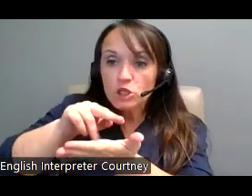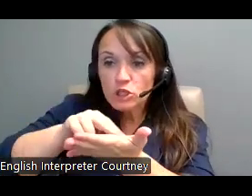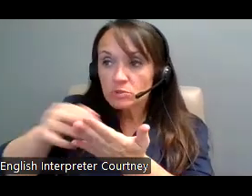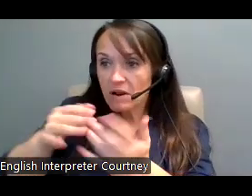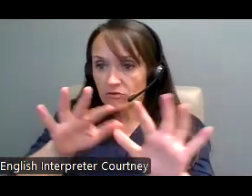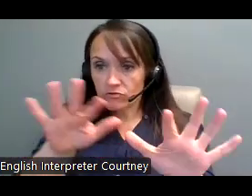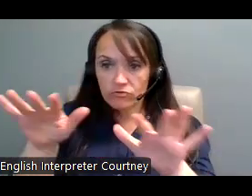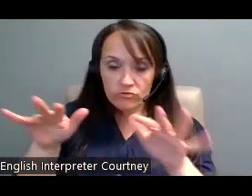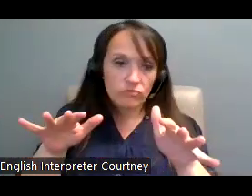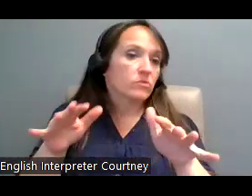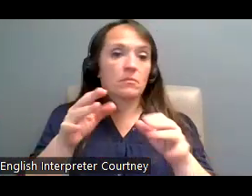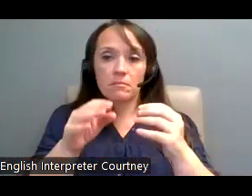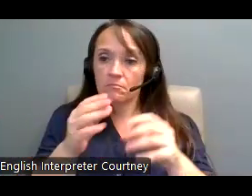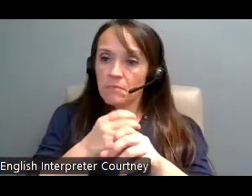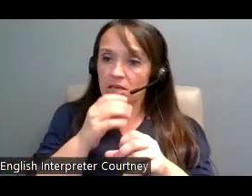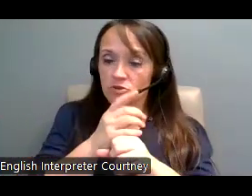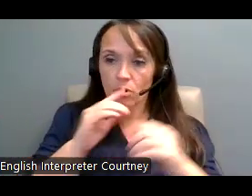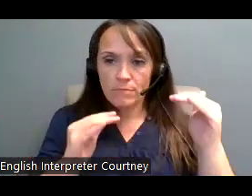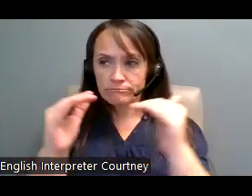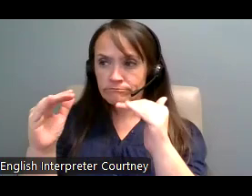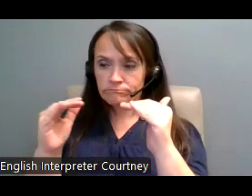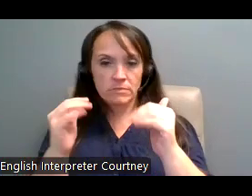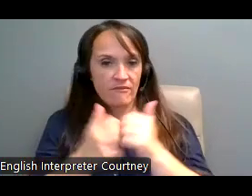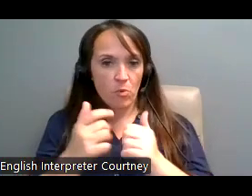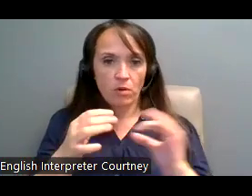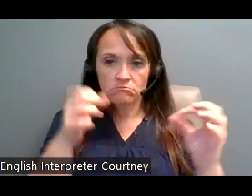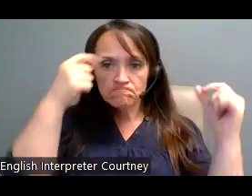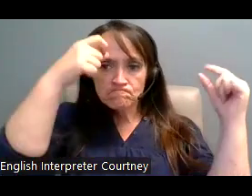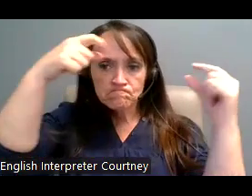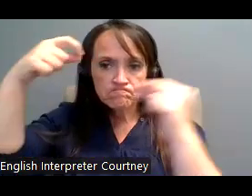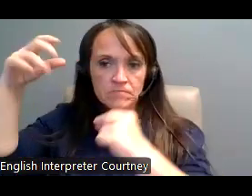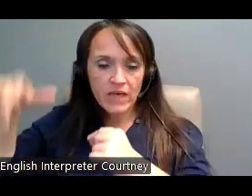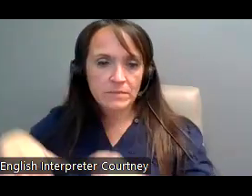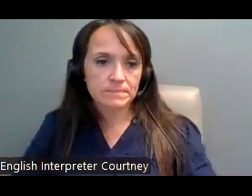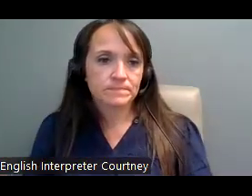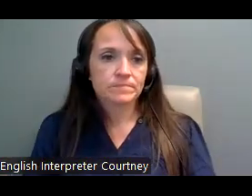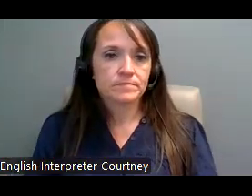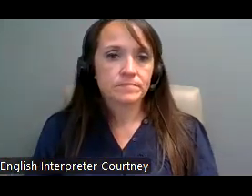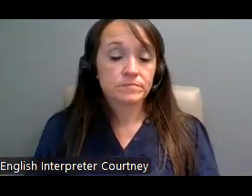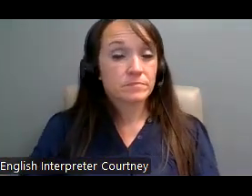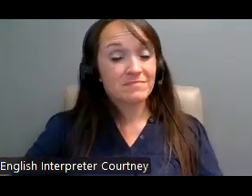So we want to always ensure that the health and safety of the person is our top priority.